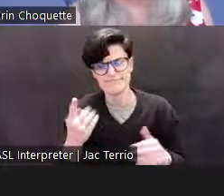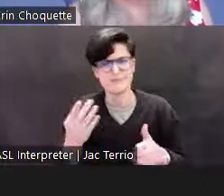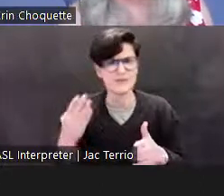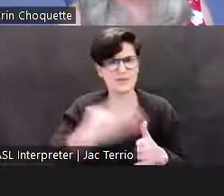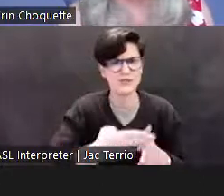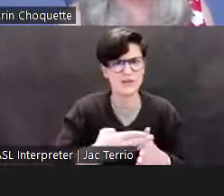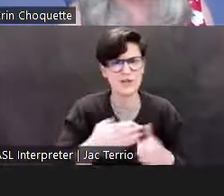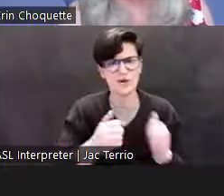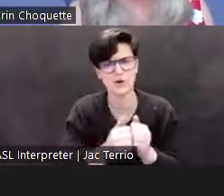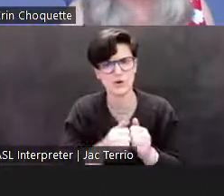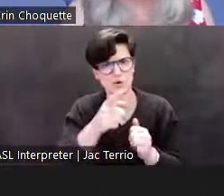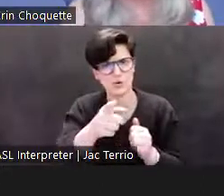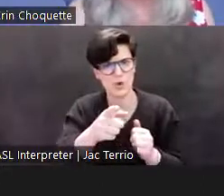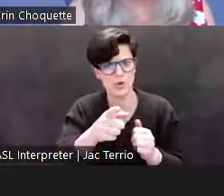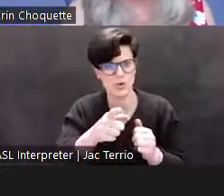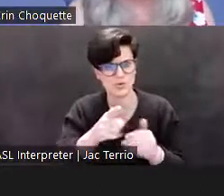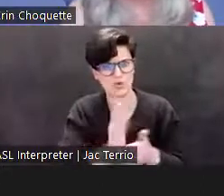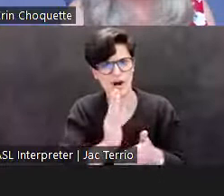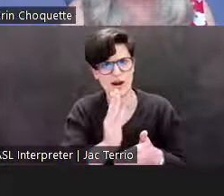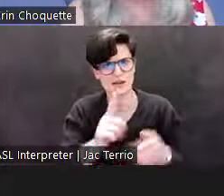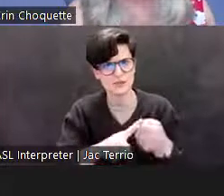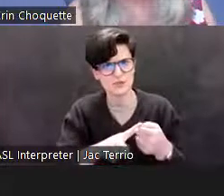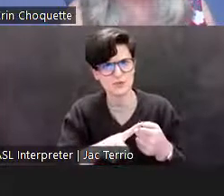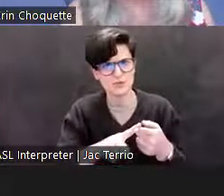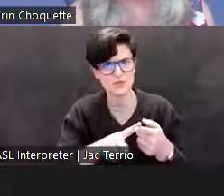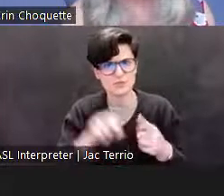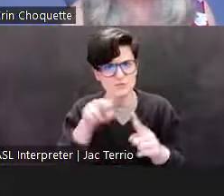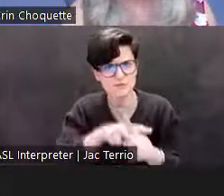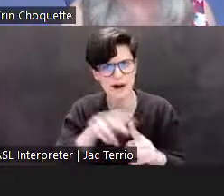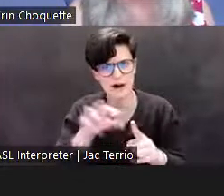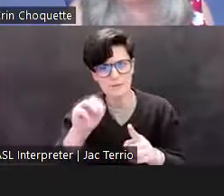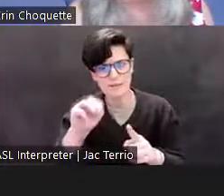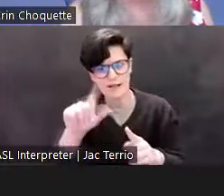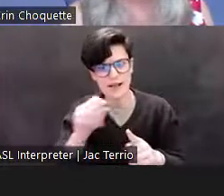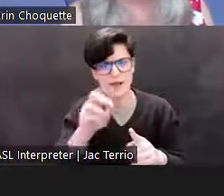under fmla or kind of get paid leave. 15:54:57 You can go to this Connecticut Department